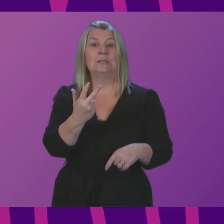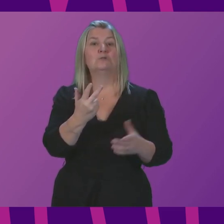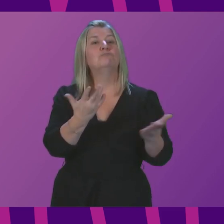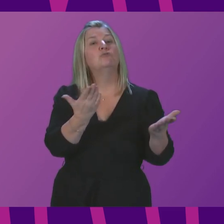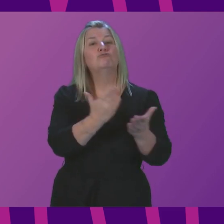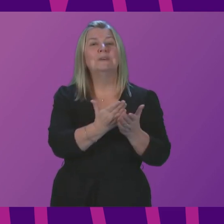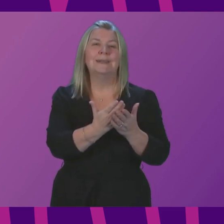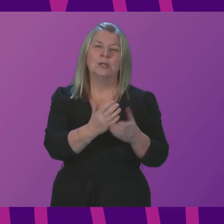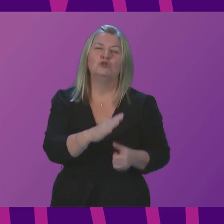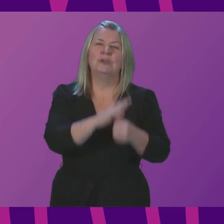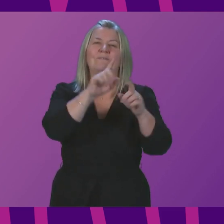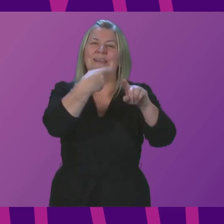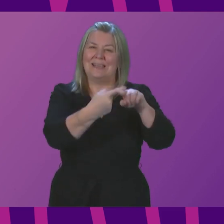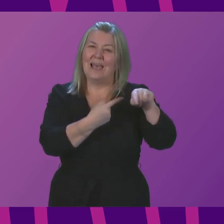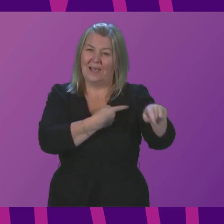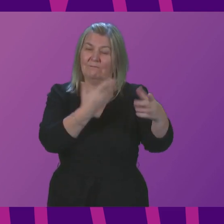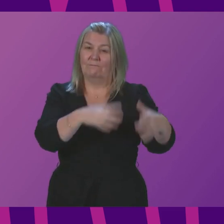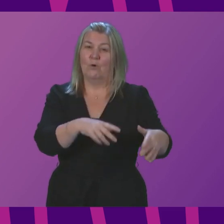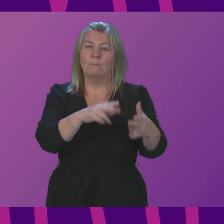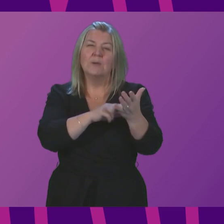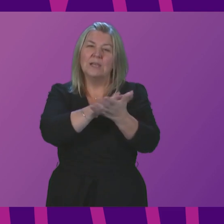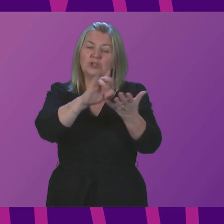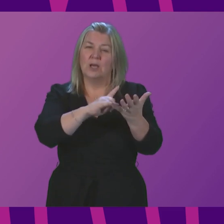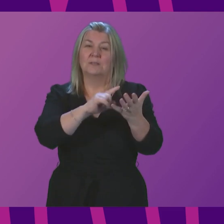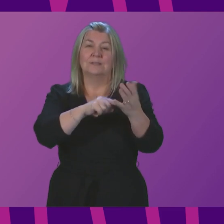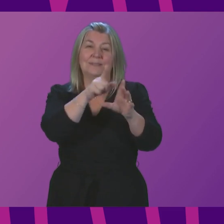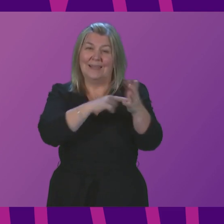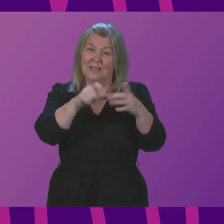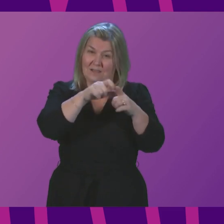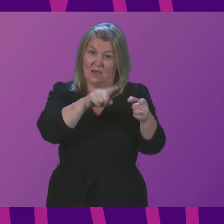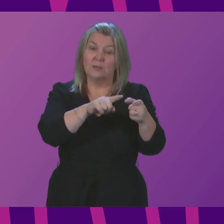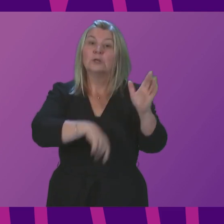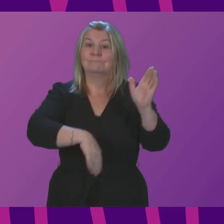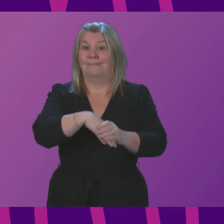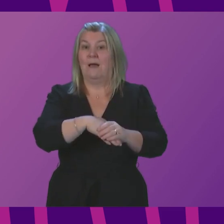The First Minister is wrong. Will she correct the record, and will she now act before families